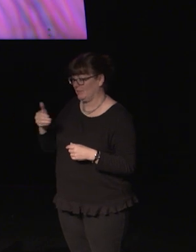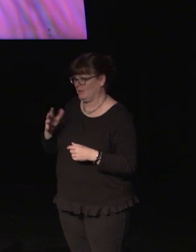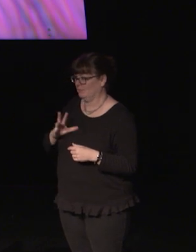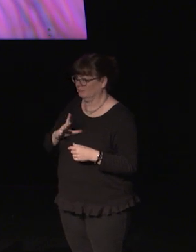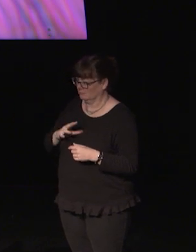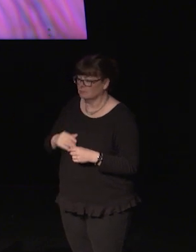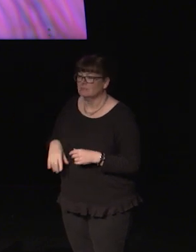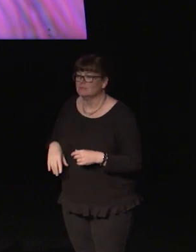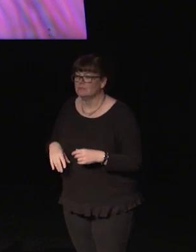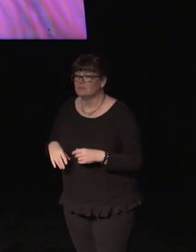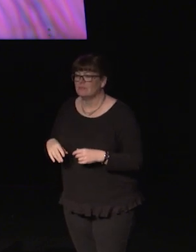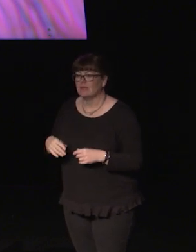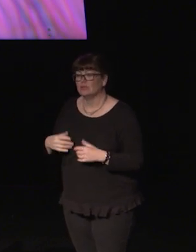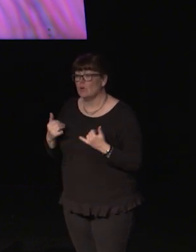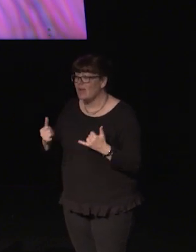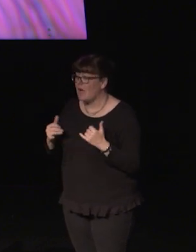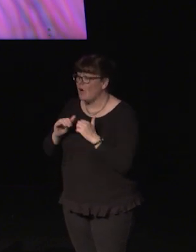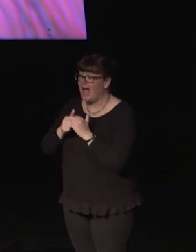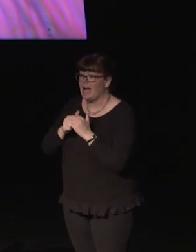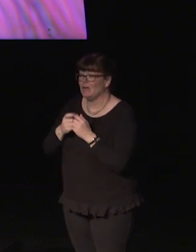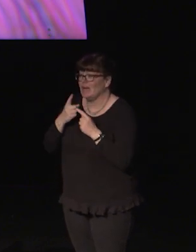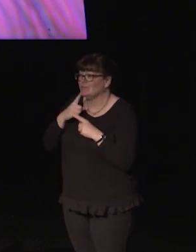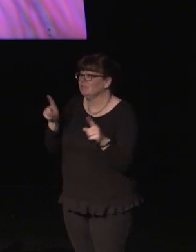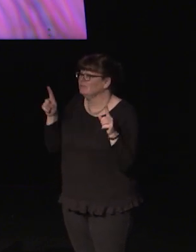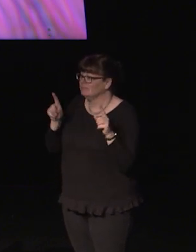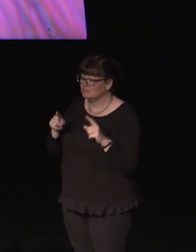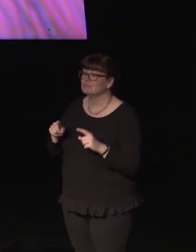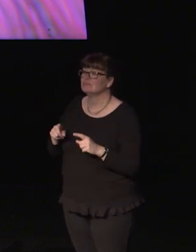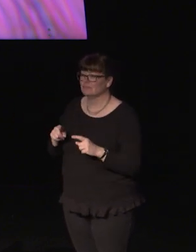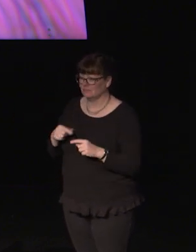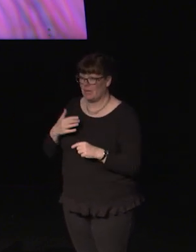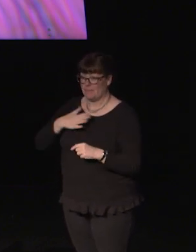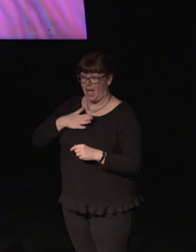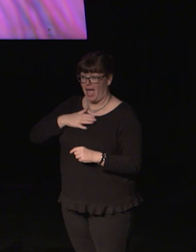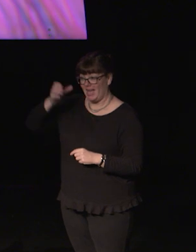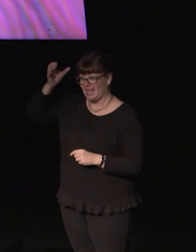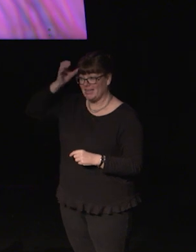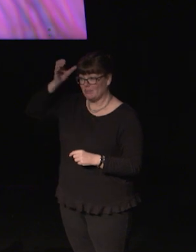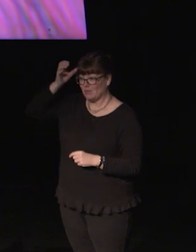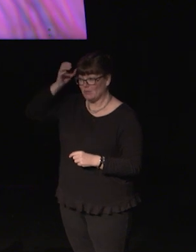is that when I'm at my computer I can do all my store browsing,